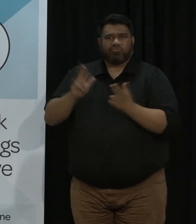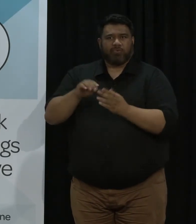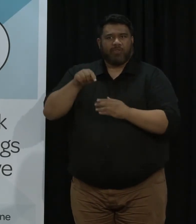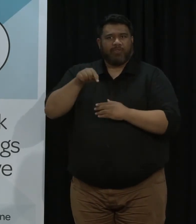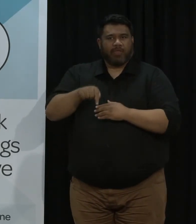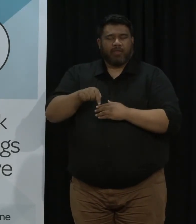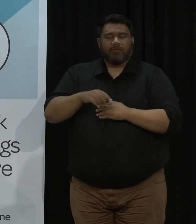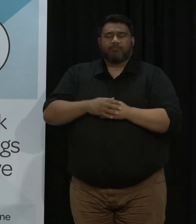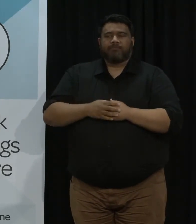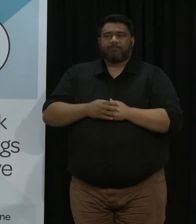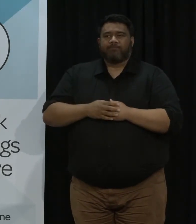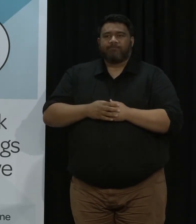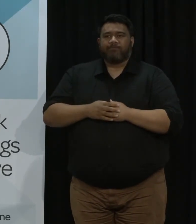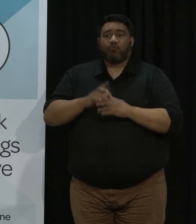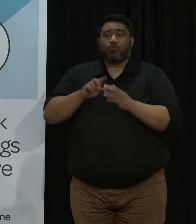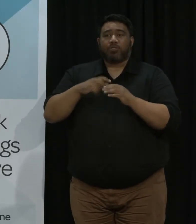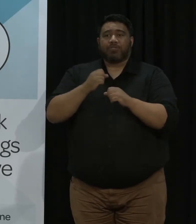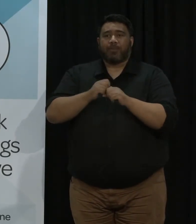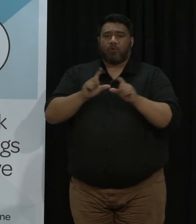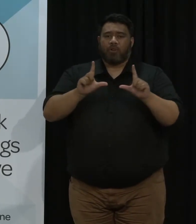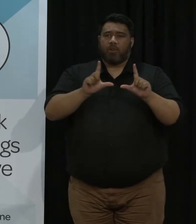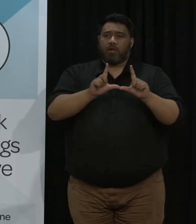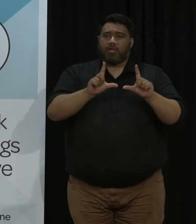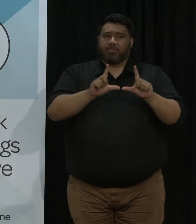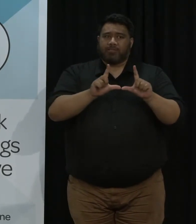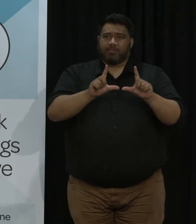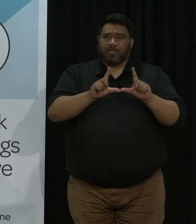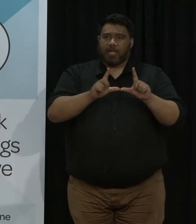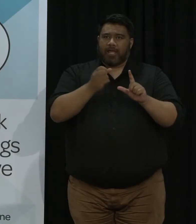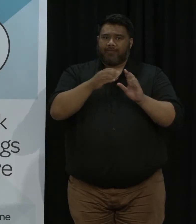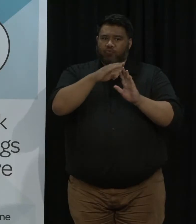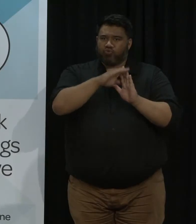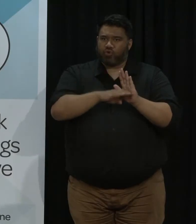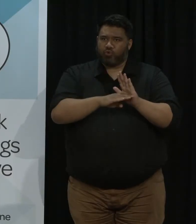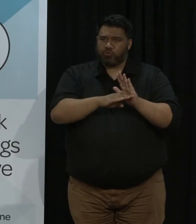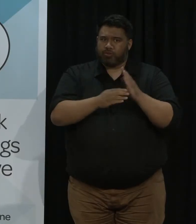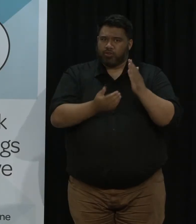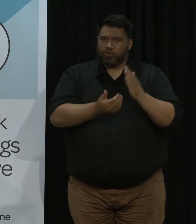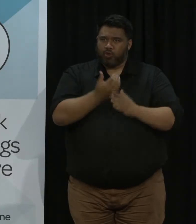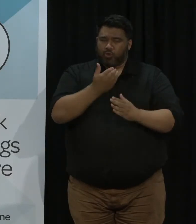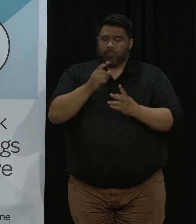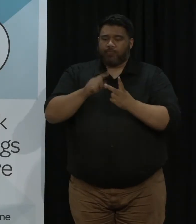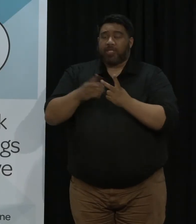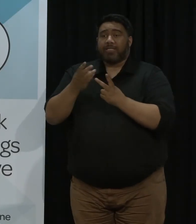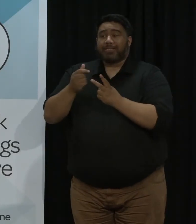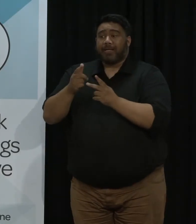accessed in the #w50ider